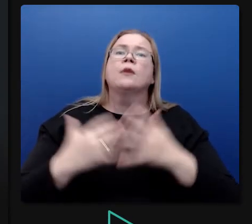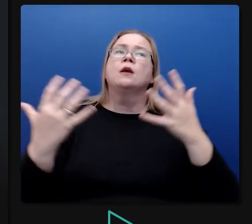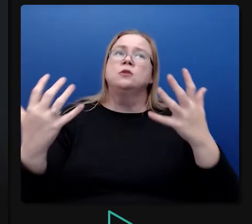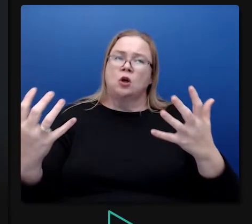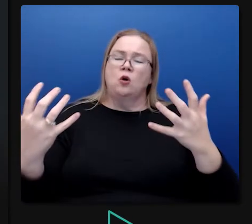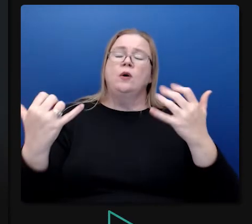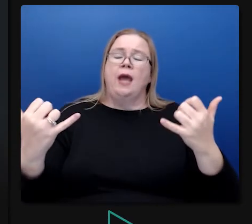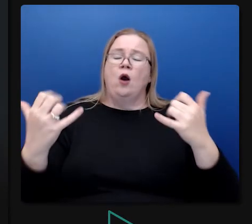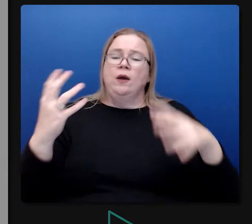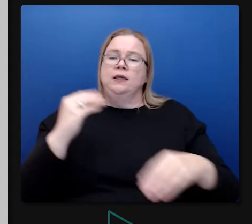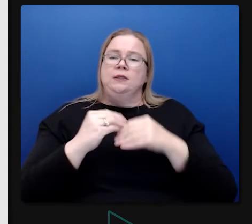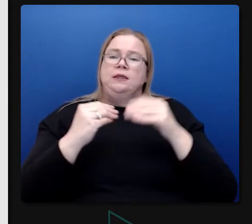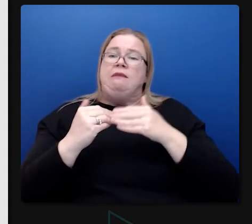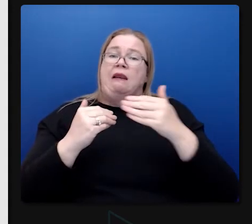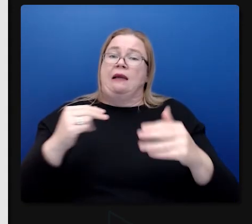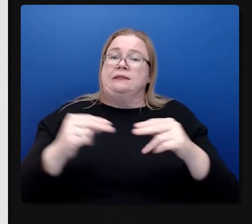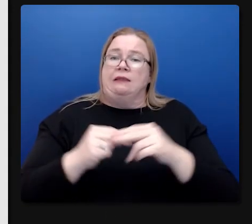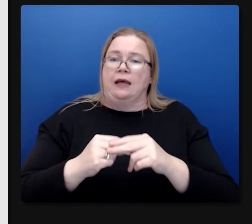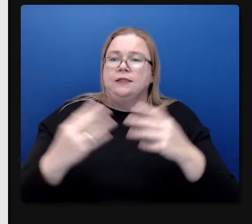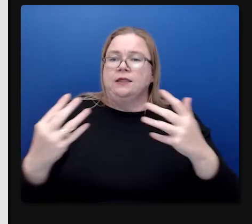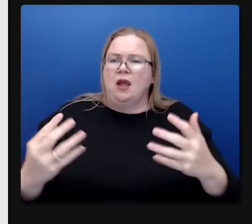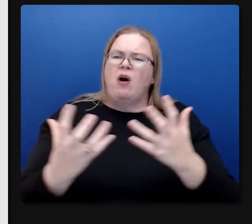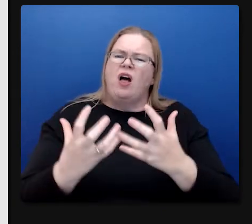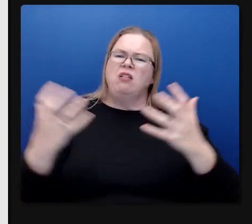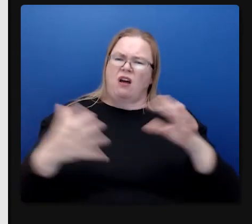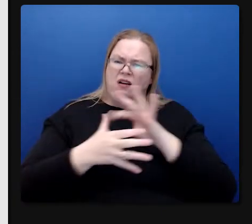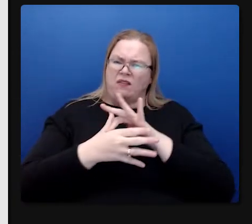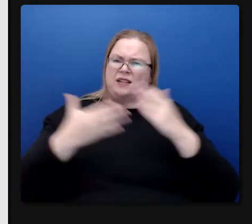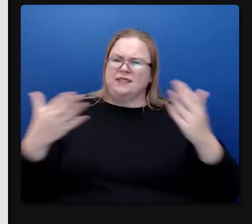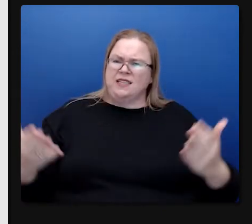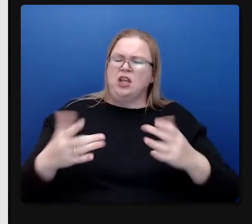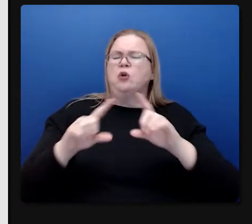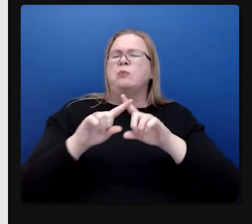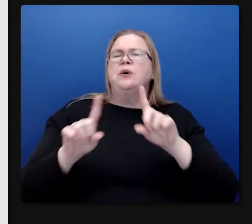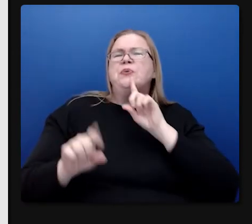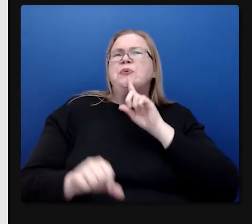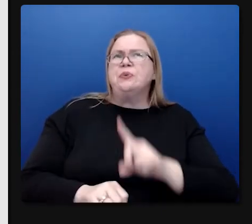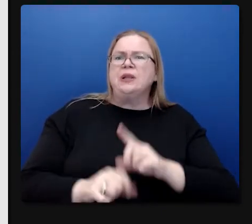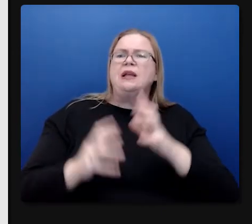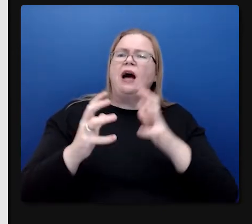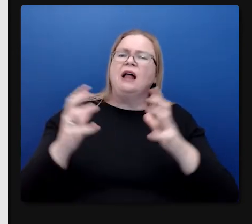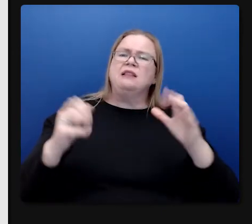So, let's jump on to the next slide. There's a lot of content here, but really much of it